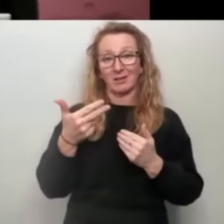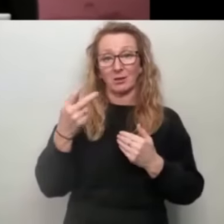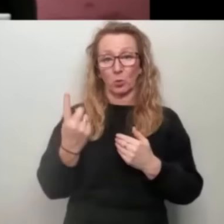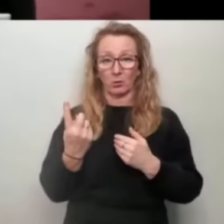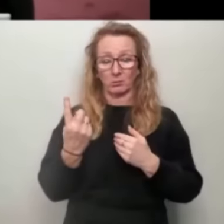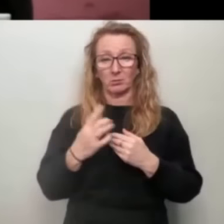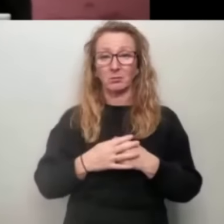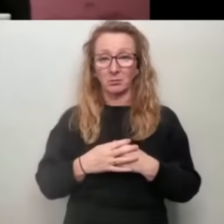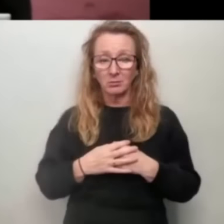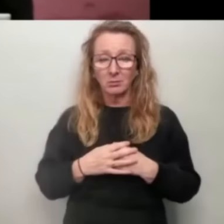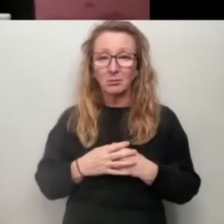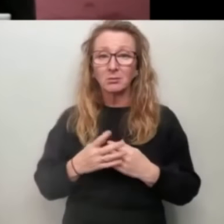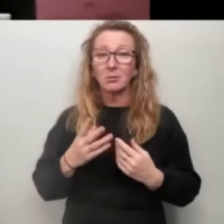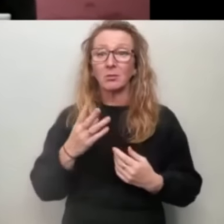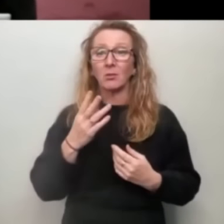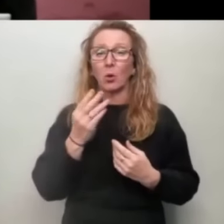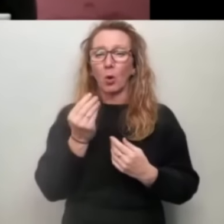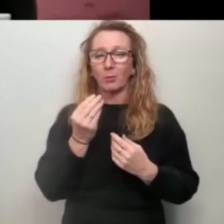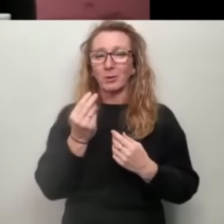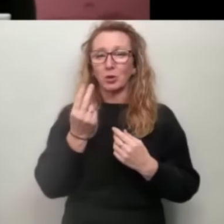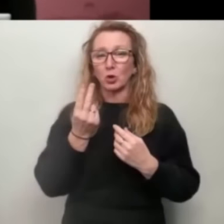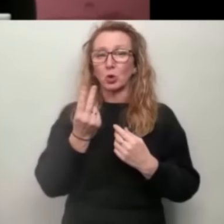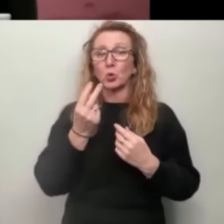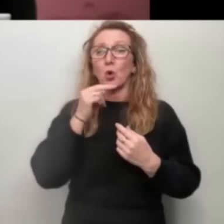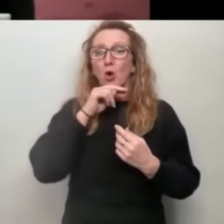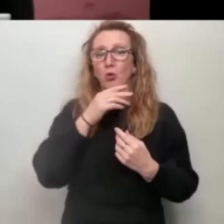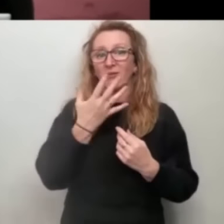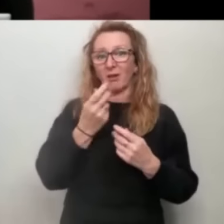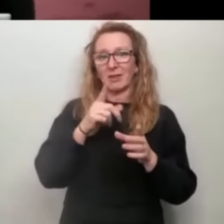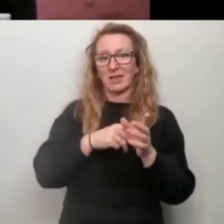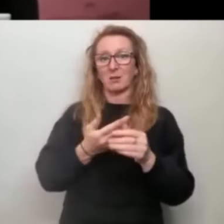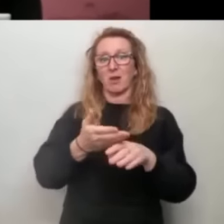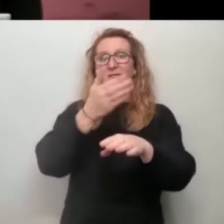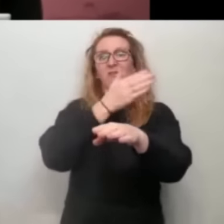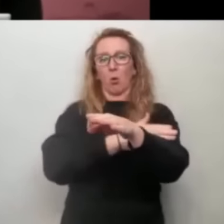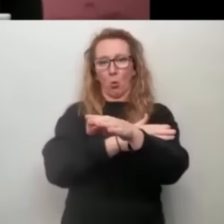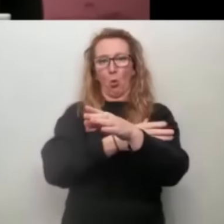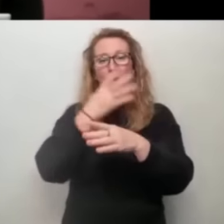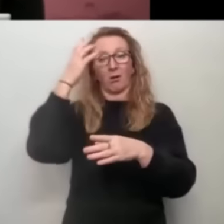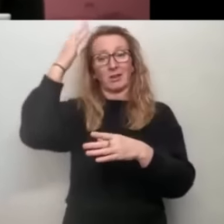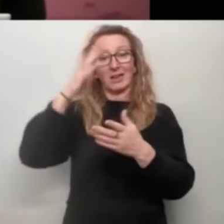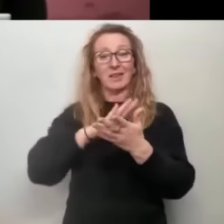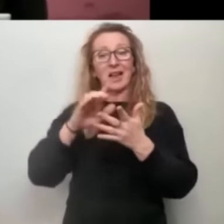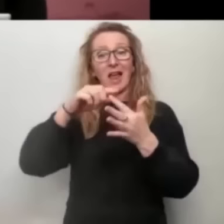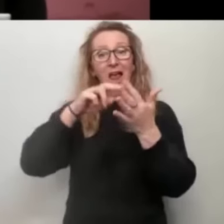almost 250 years before this, King Henry VIII brought about the dissolution